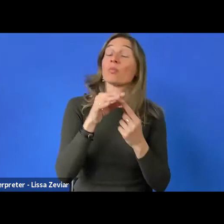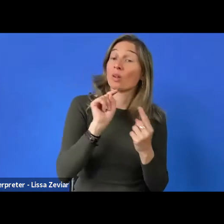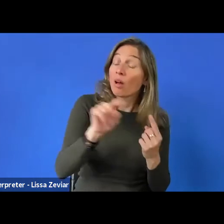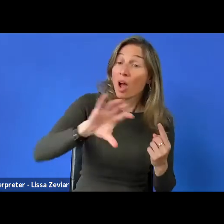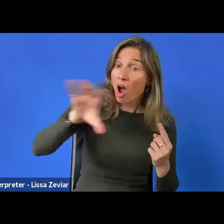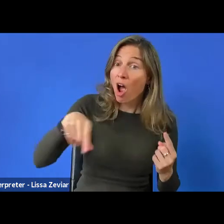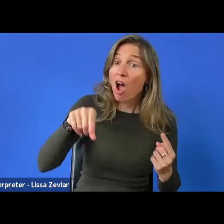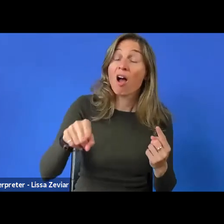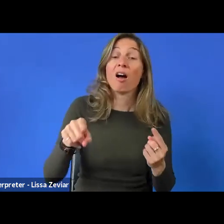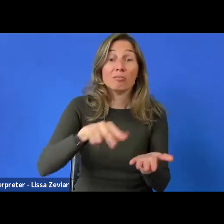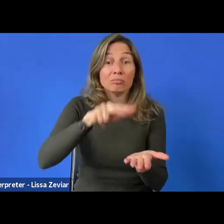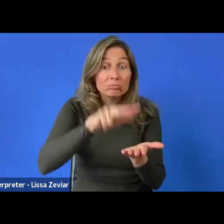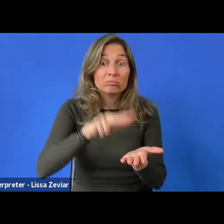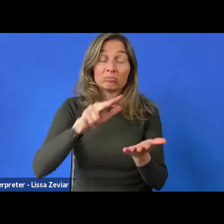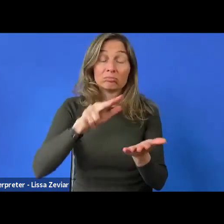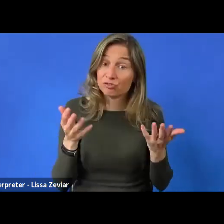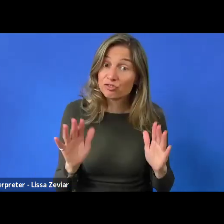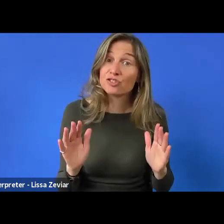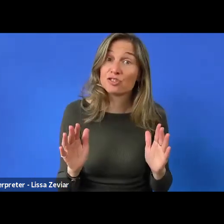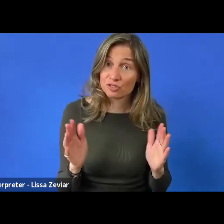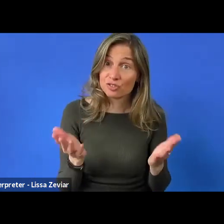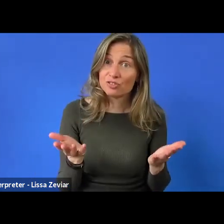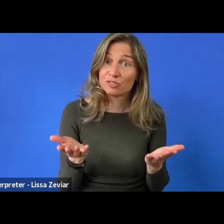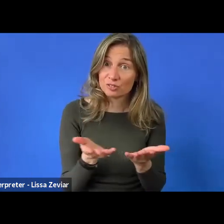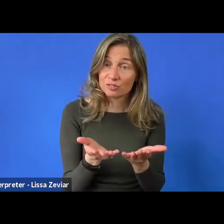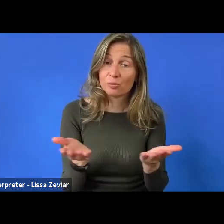in those countries with regards to their situation.